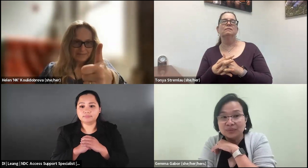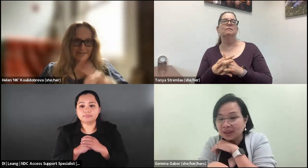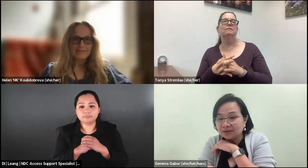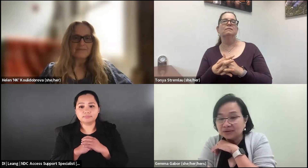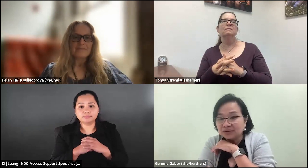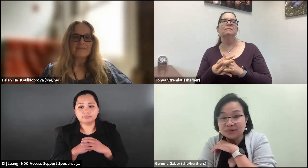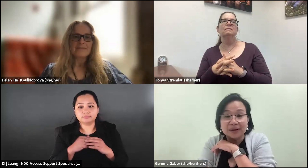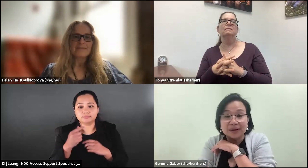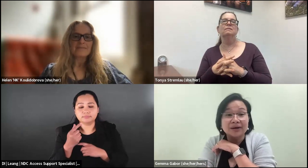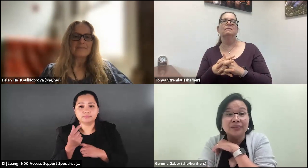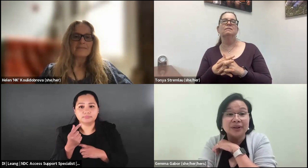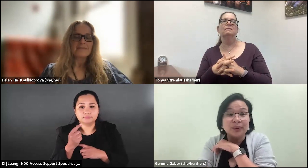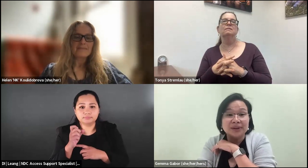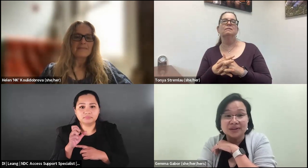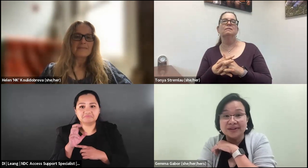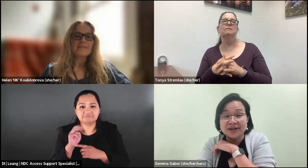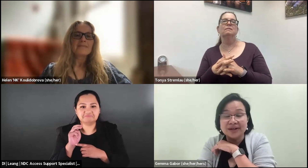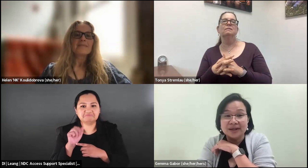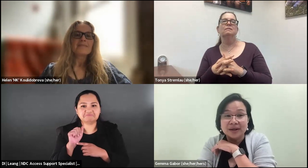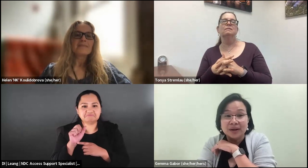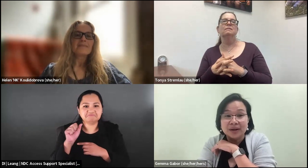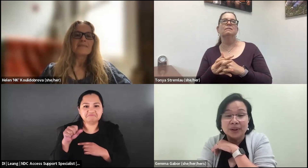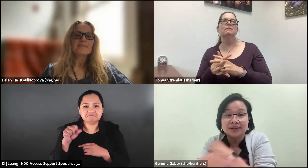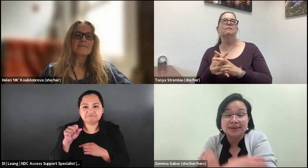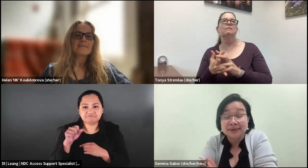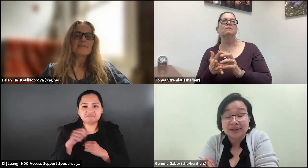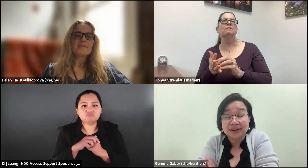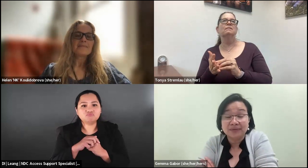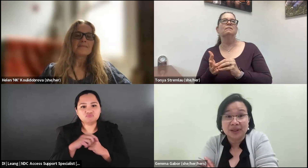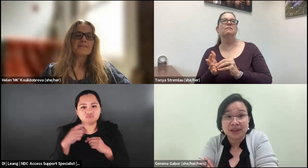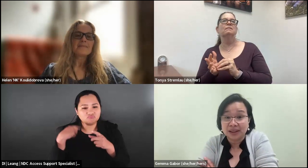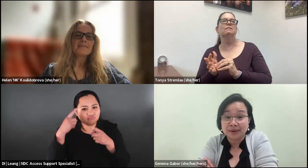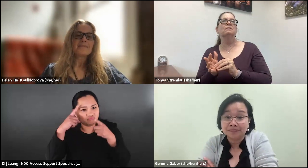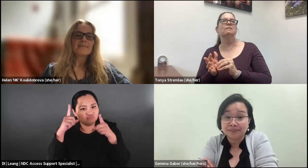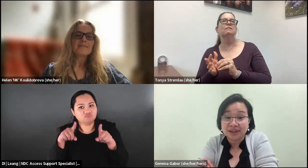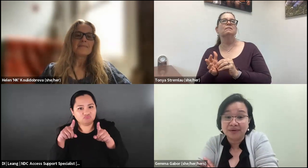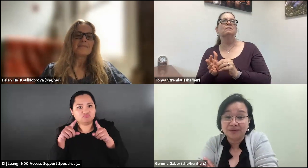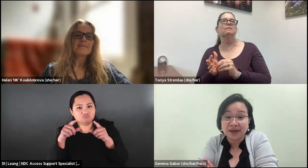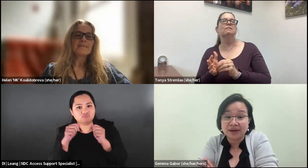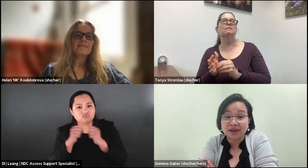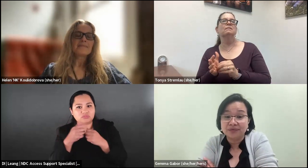Yes, I would like to agree with Tonya with deaf and hard